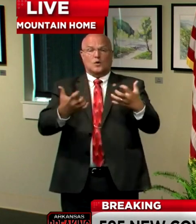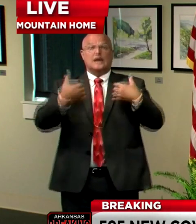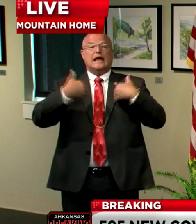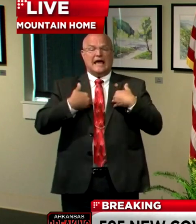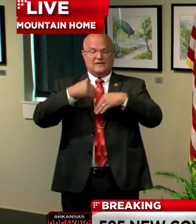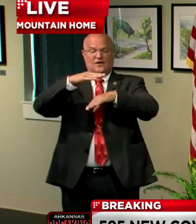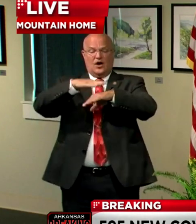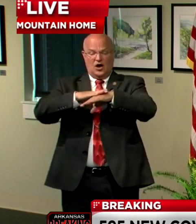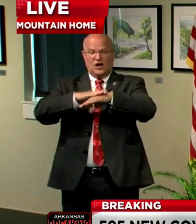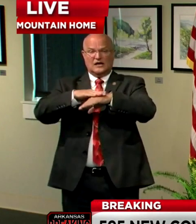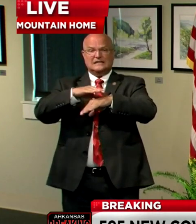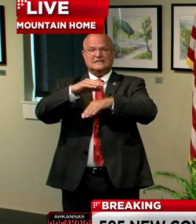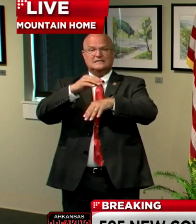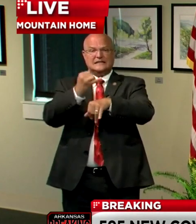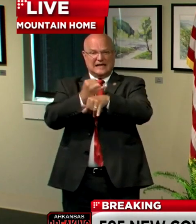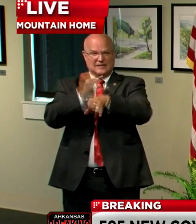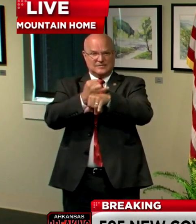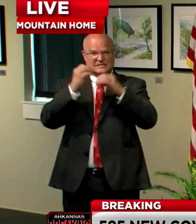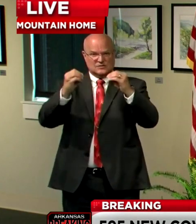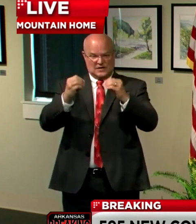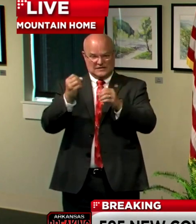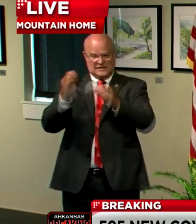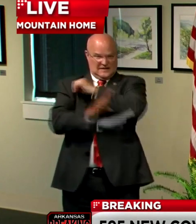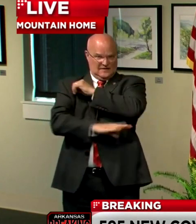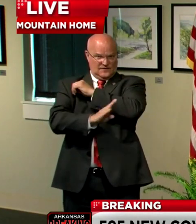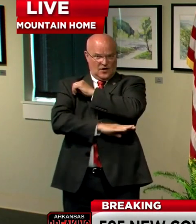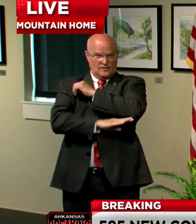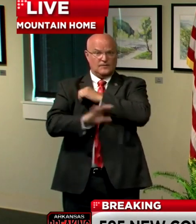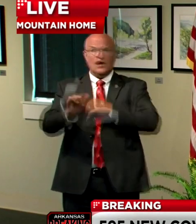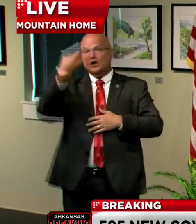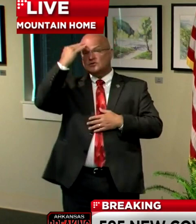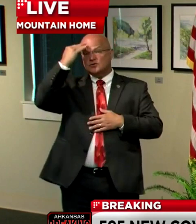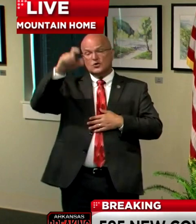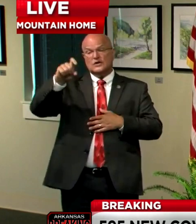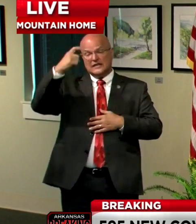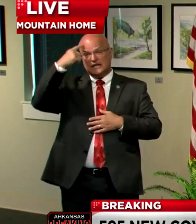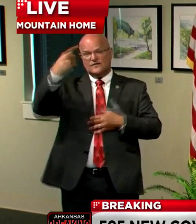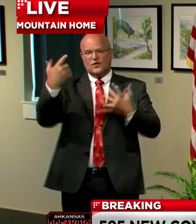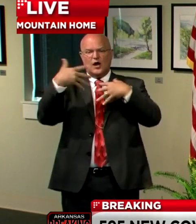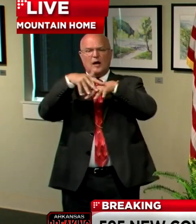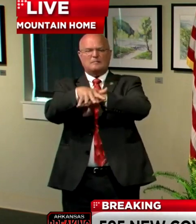OWN DECISION?>> Governor: THE PRINCIPAL THE STATE HAS SET IS WE WANT TO HAVE ON-SITE